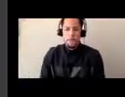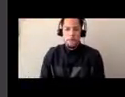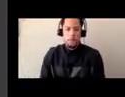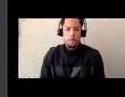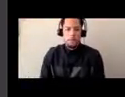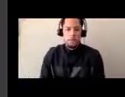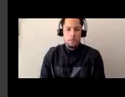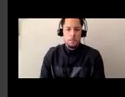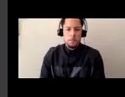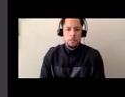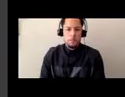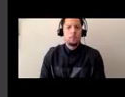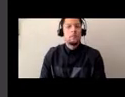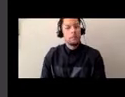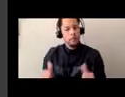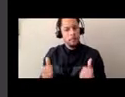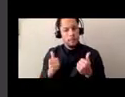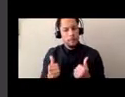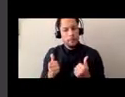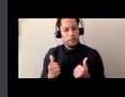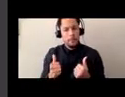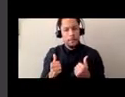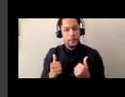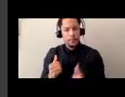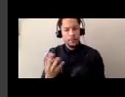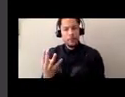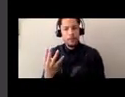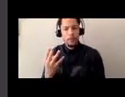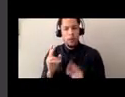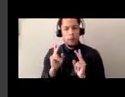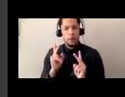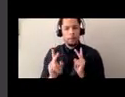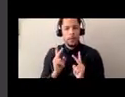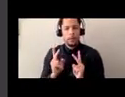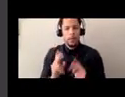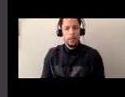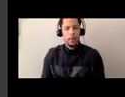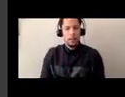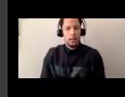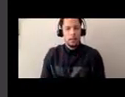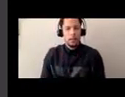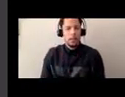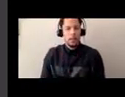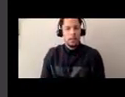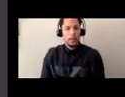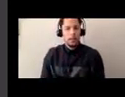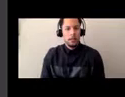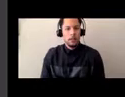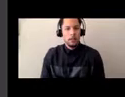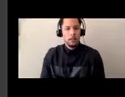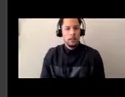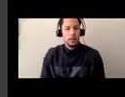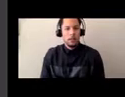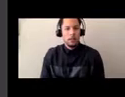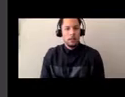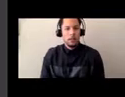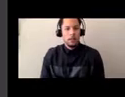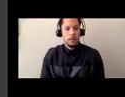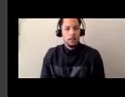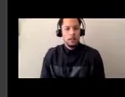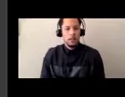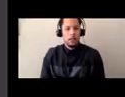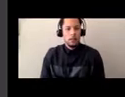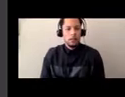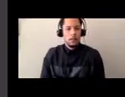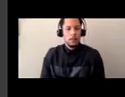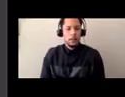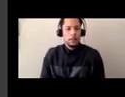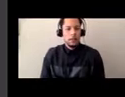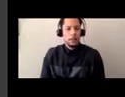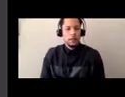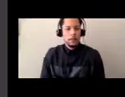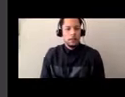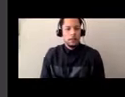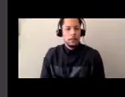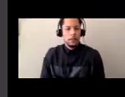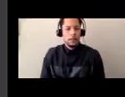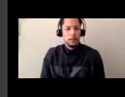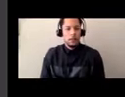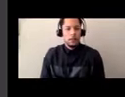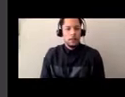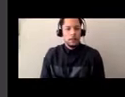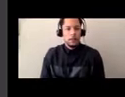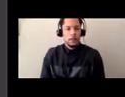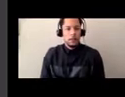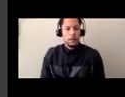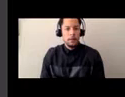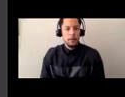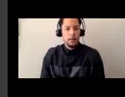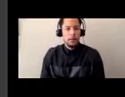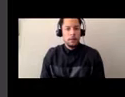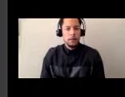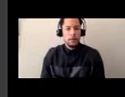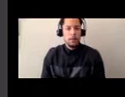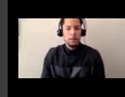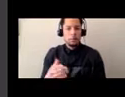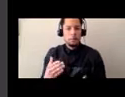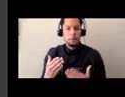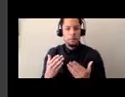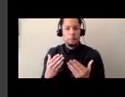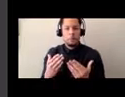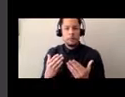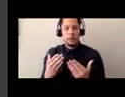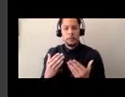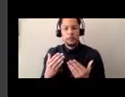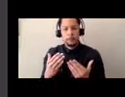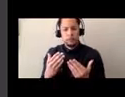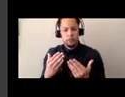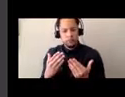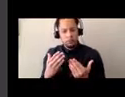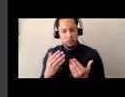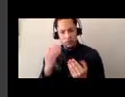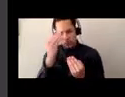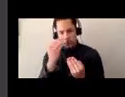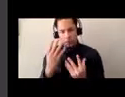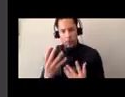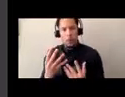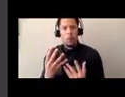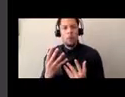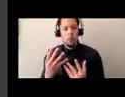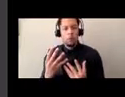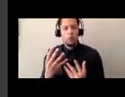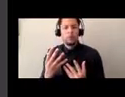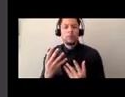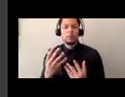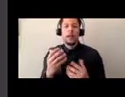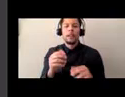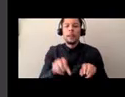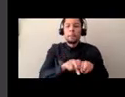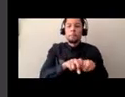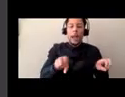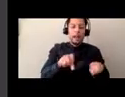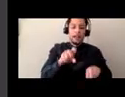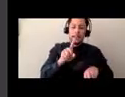And I think the panelists are not able to participate is that right?